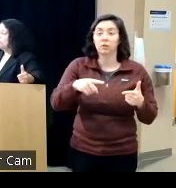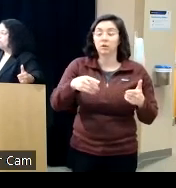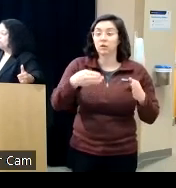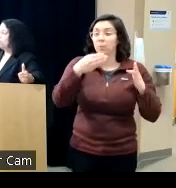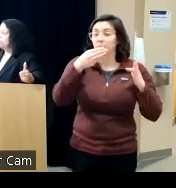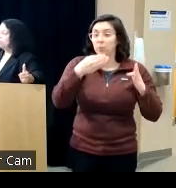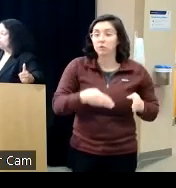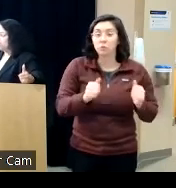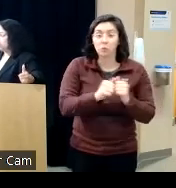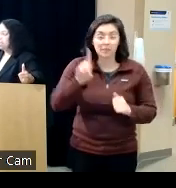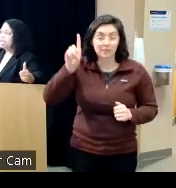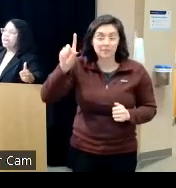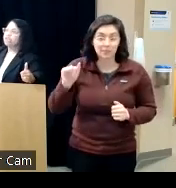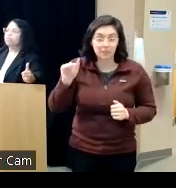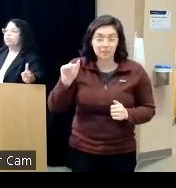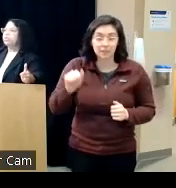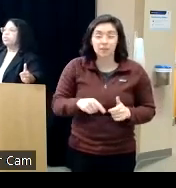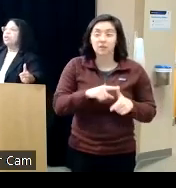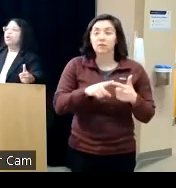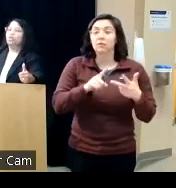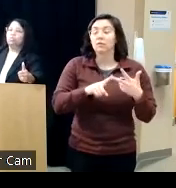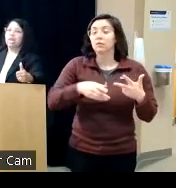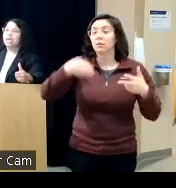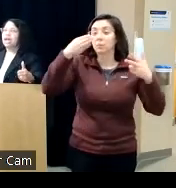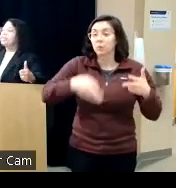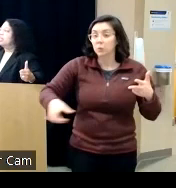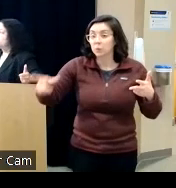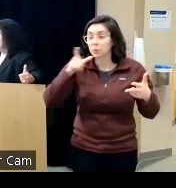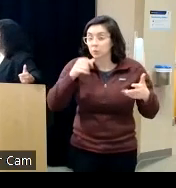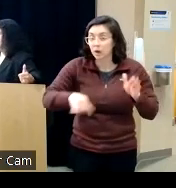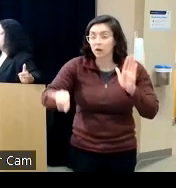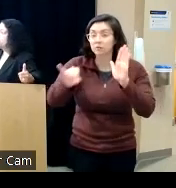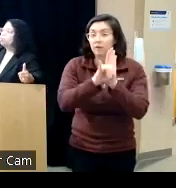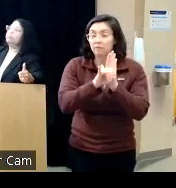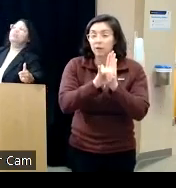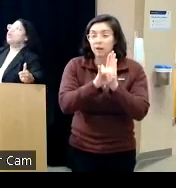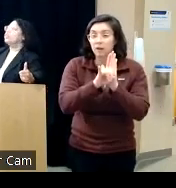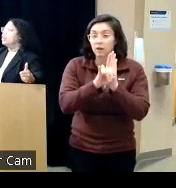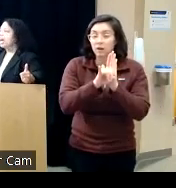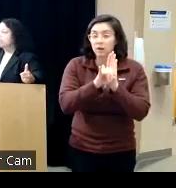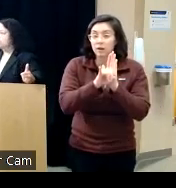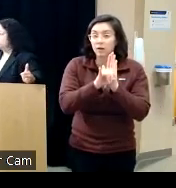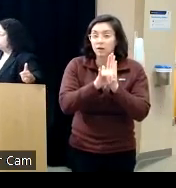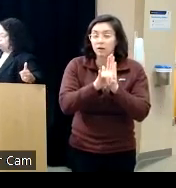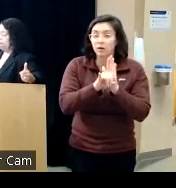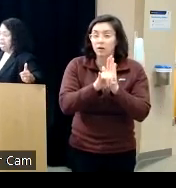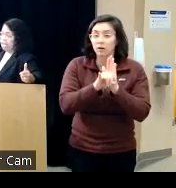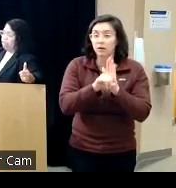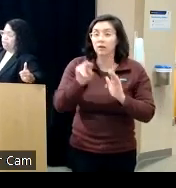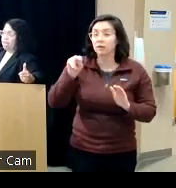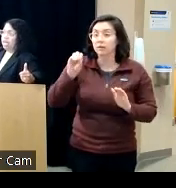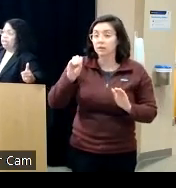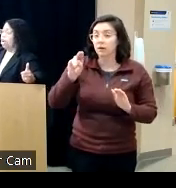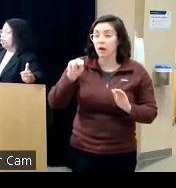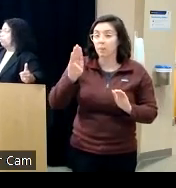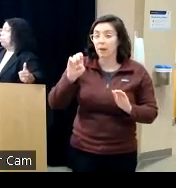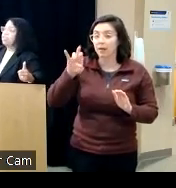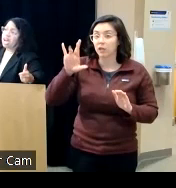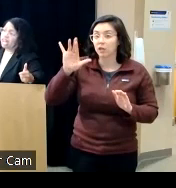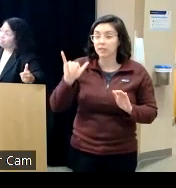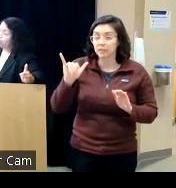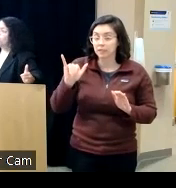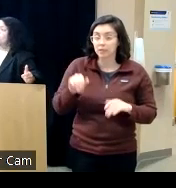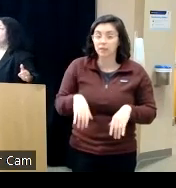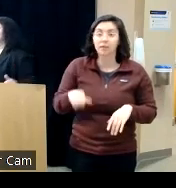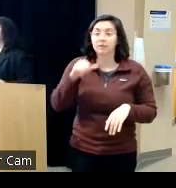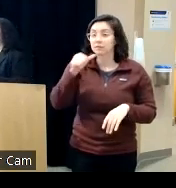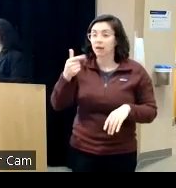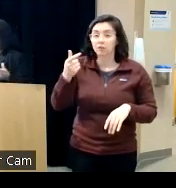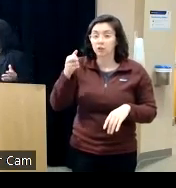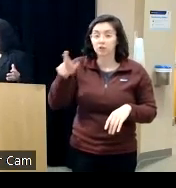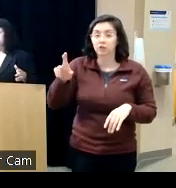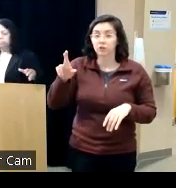a with a disability as a person who may identify on a non-binary or non-gender conforming continuum